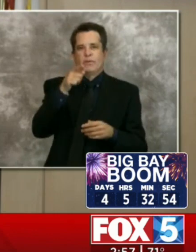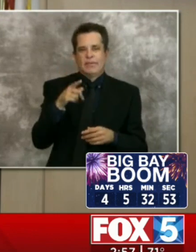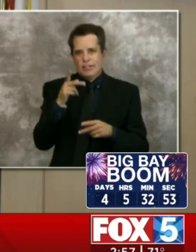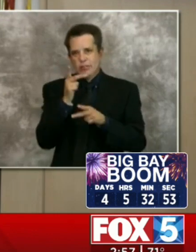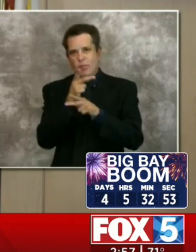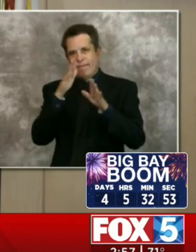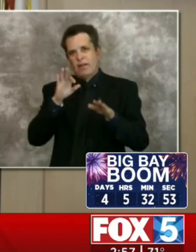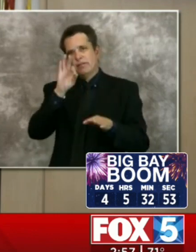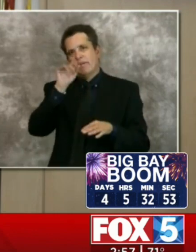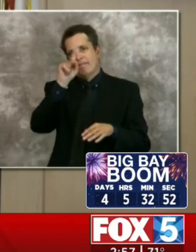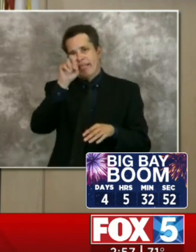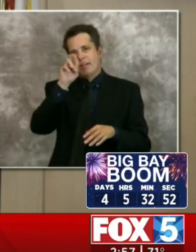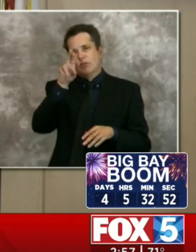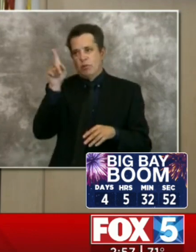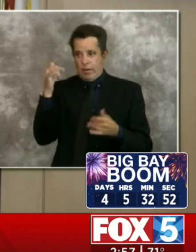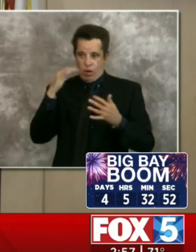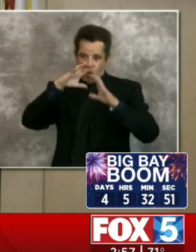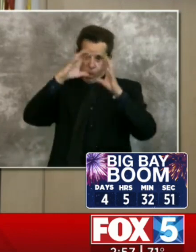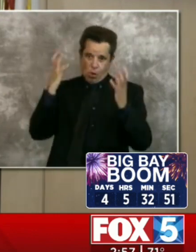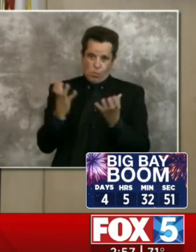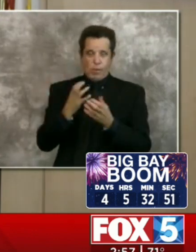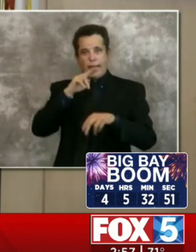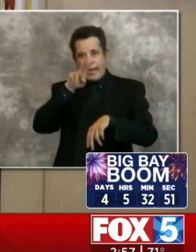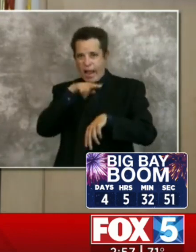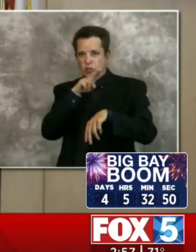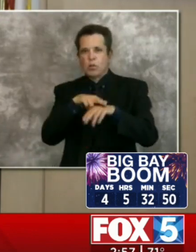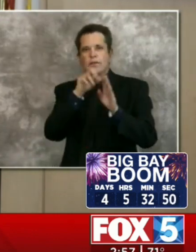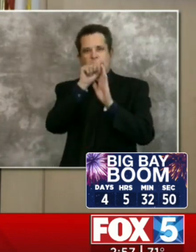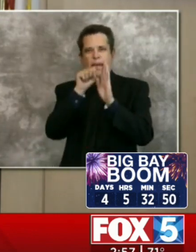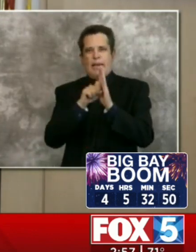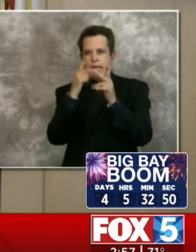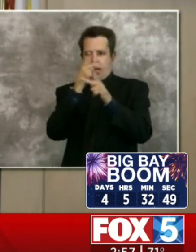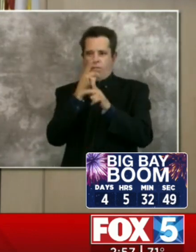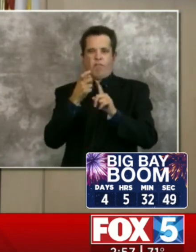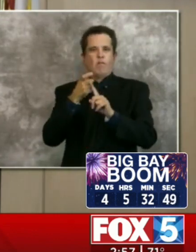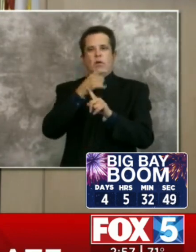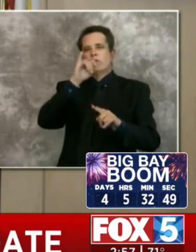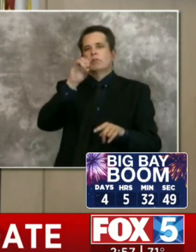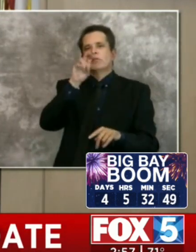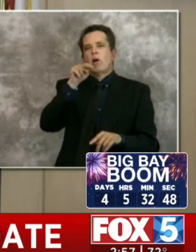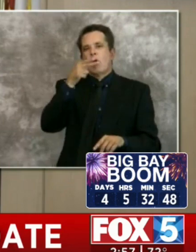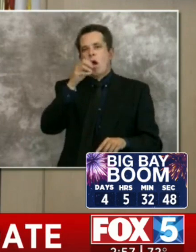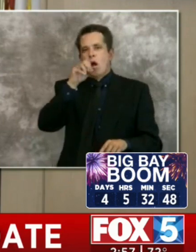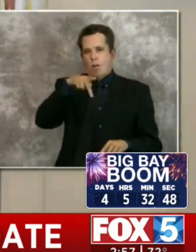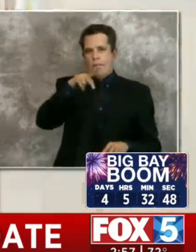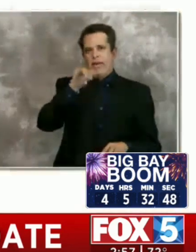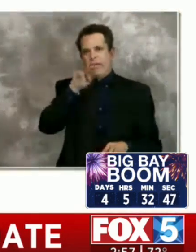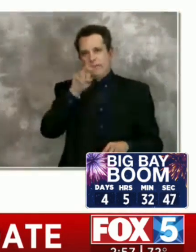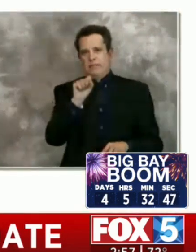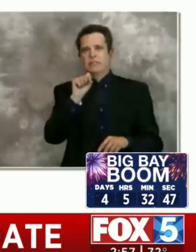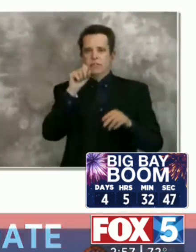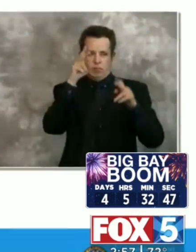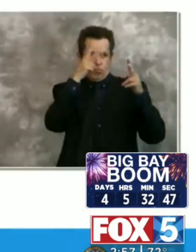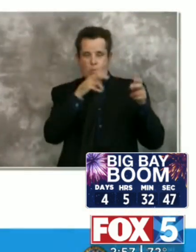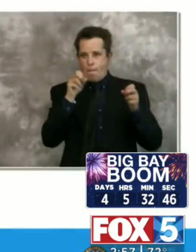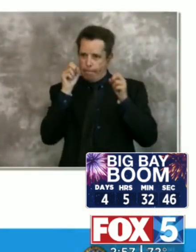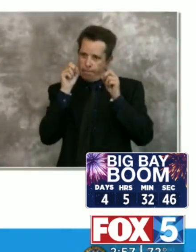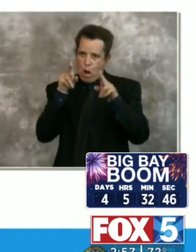OFFICERS UPDATE. WELL COULD ONE TO THE TUESDAY'S MEDIA BRIEFING IN THANK YOU SUPERVISOR. FLETCHER. FOR YOUR VIRTUAL UPDATE.